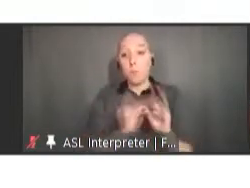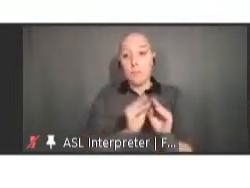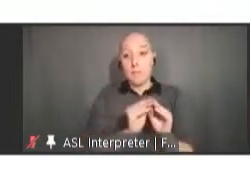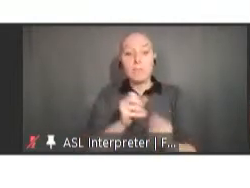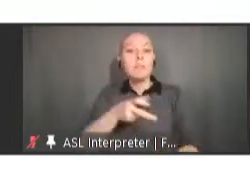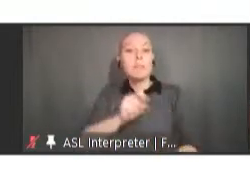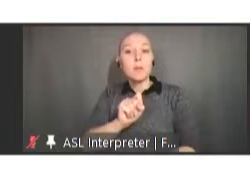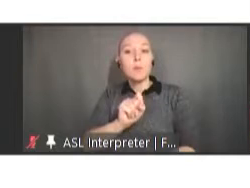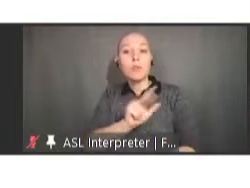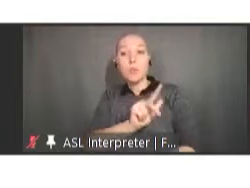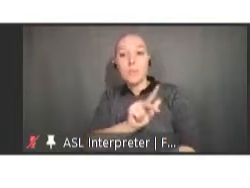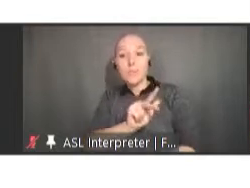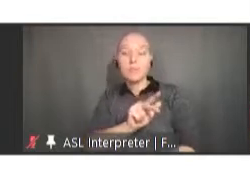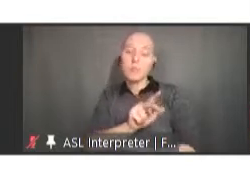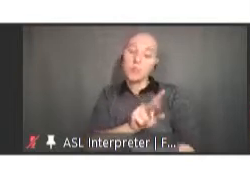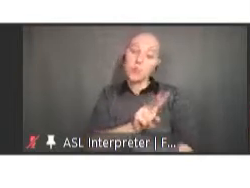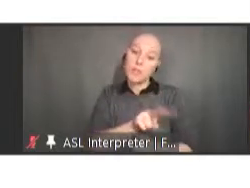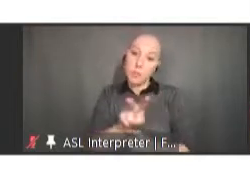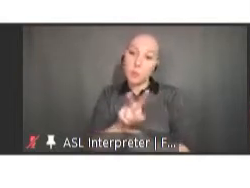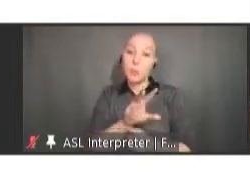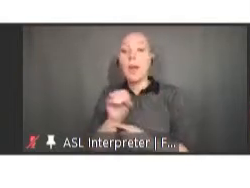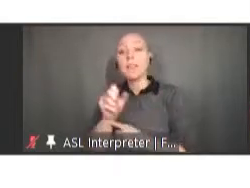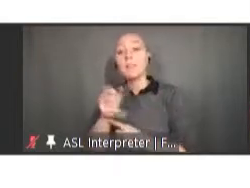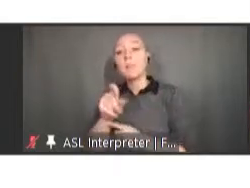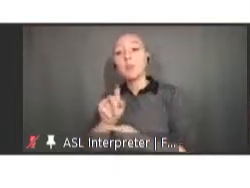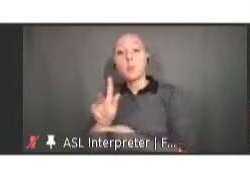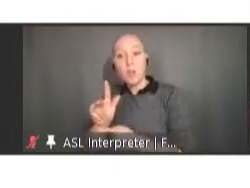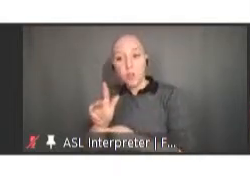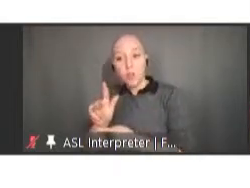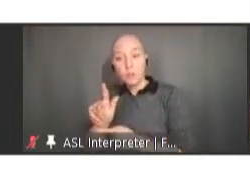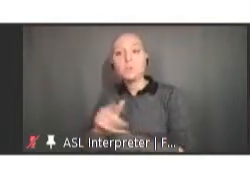Please refer to the NVAC website for final details on these upcoming meetings.